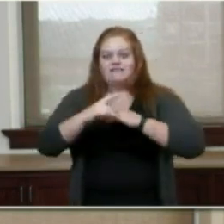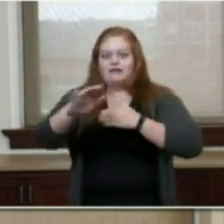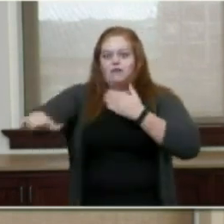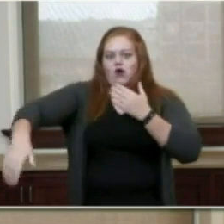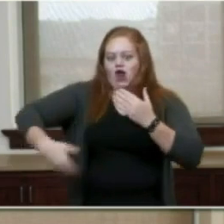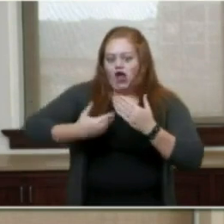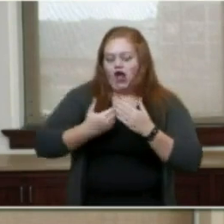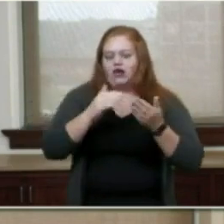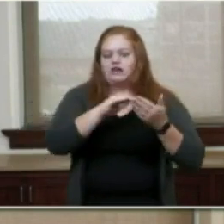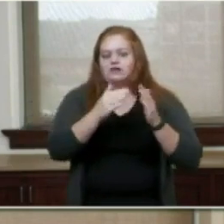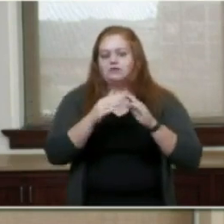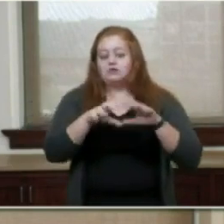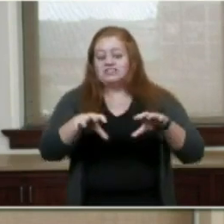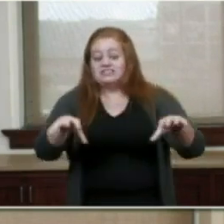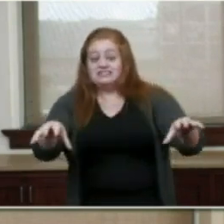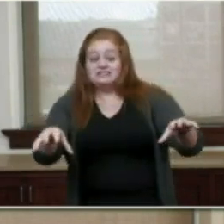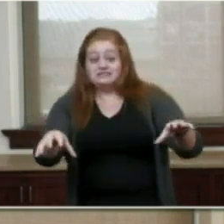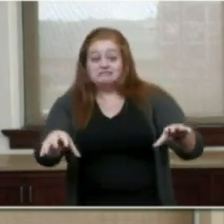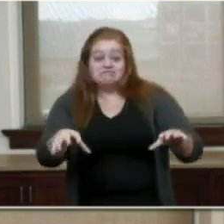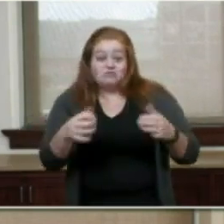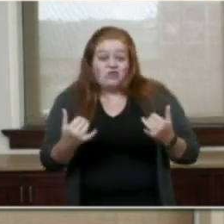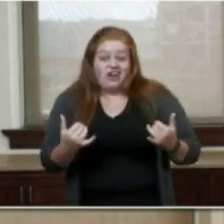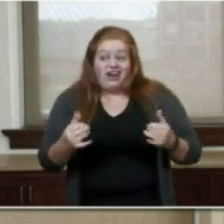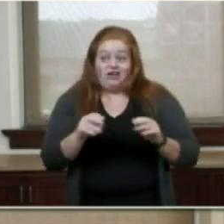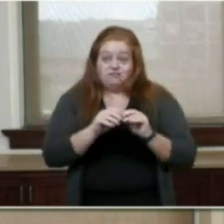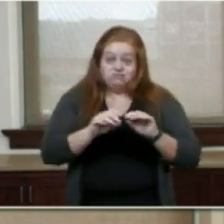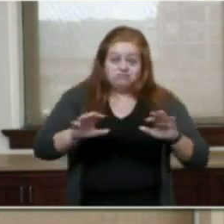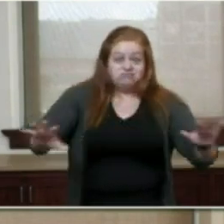which there really is. We have very wide distribution of vaccine in our